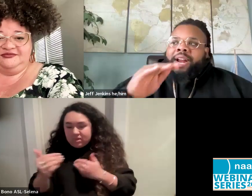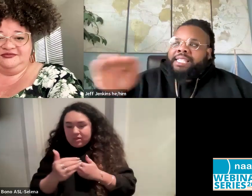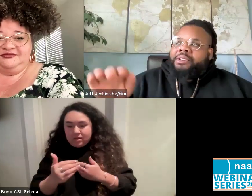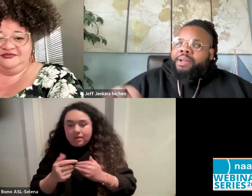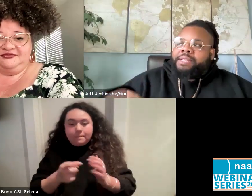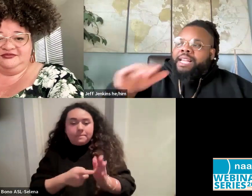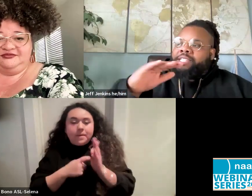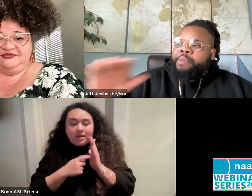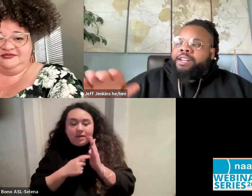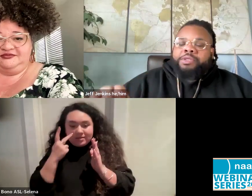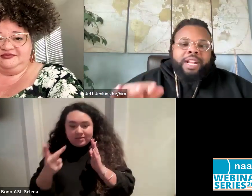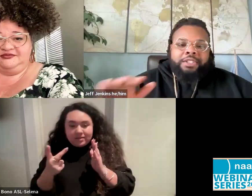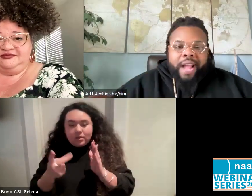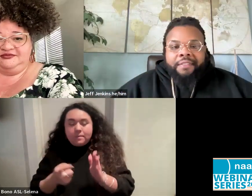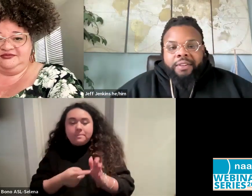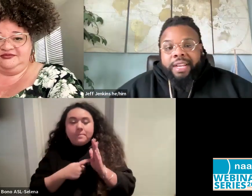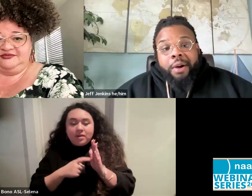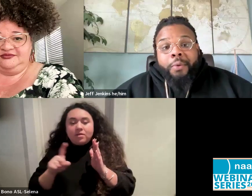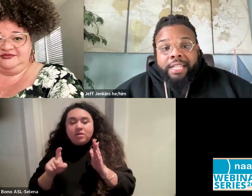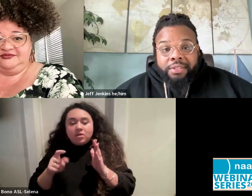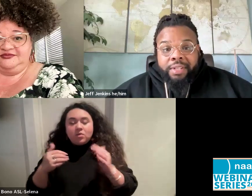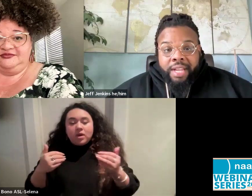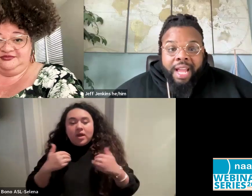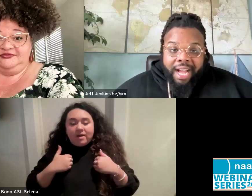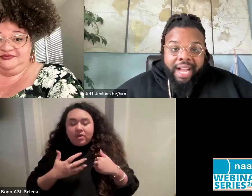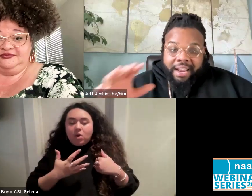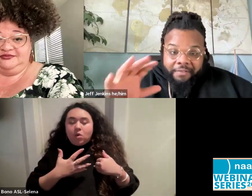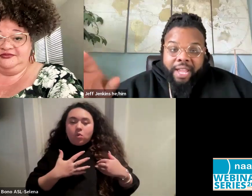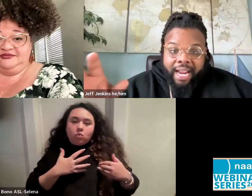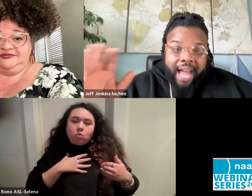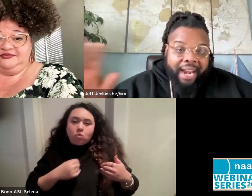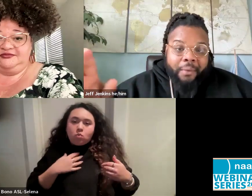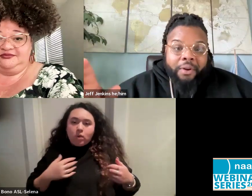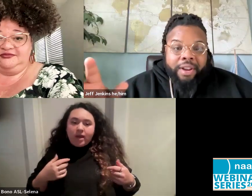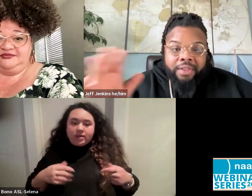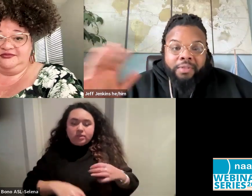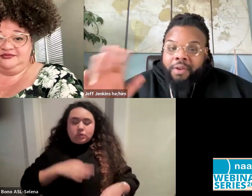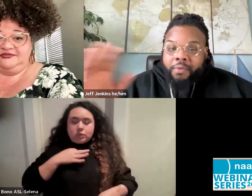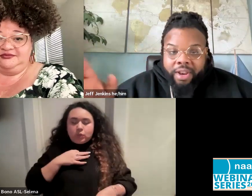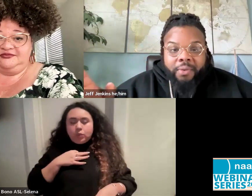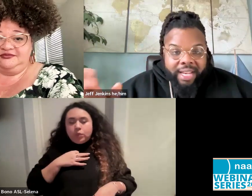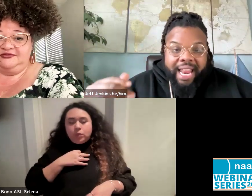I see, the website is mandatory that you have a website. And if you got to that water, you will know really quickly.